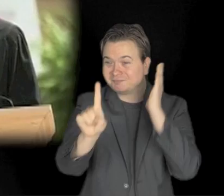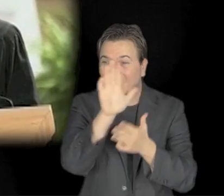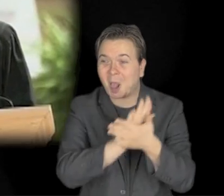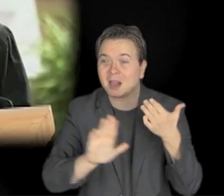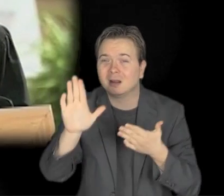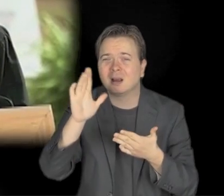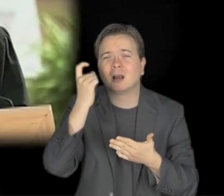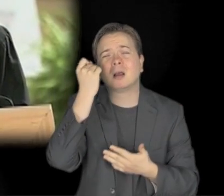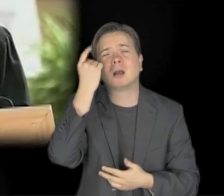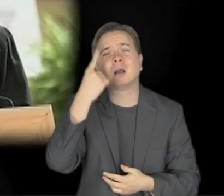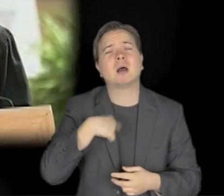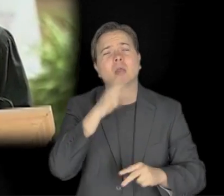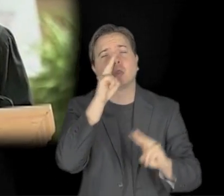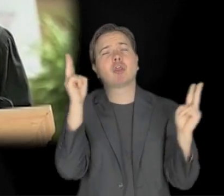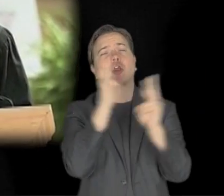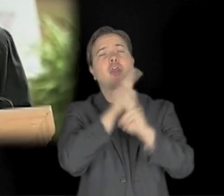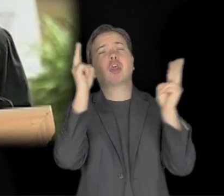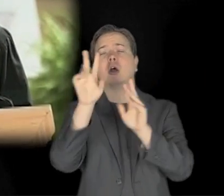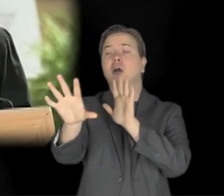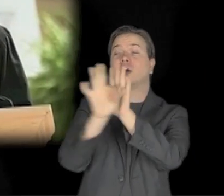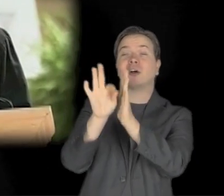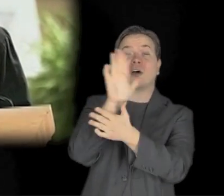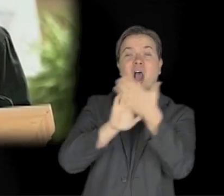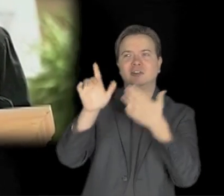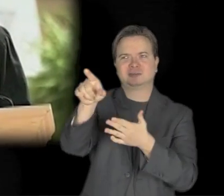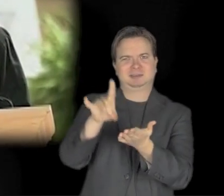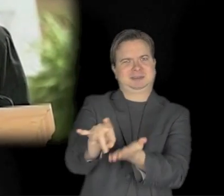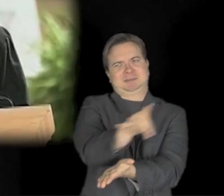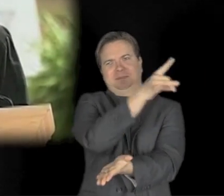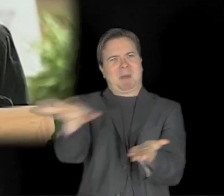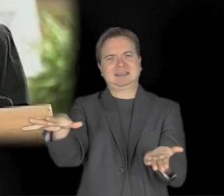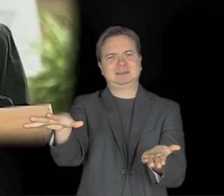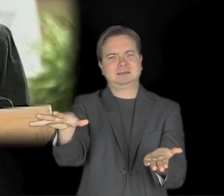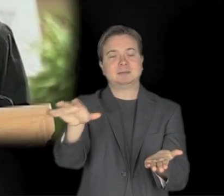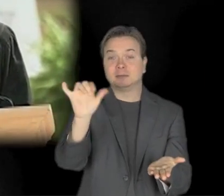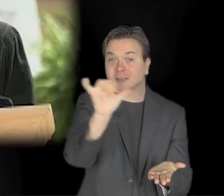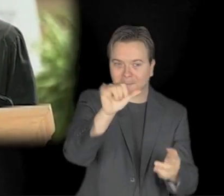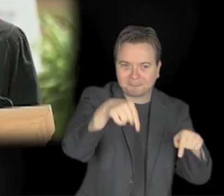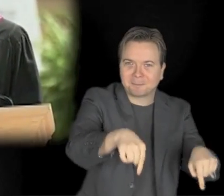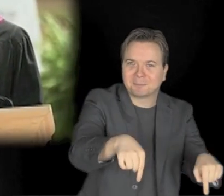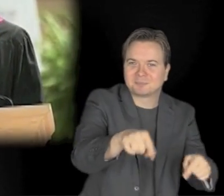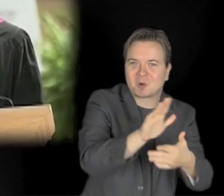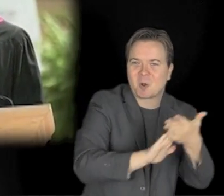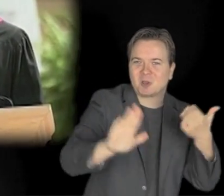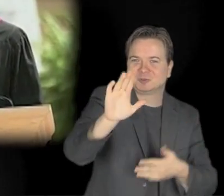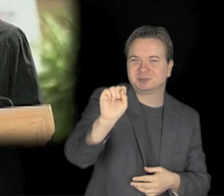But I naively chose a college that was almost as expensive as Stanford, and all of my working-class